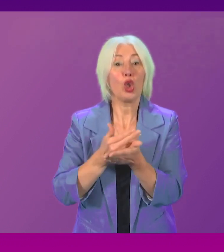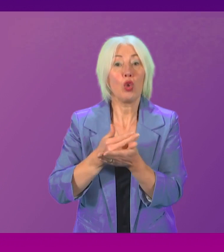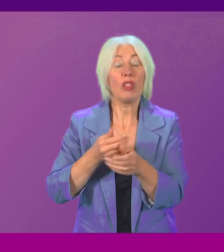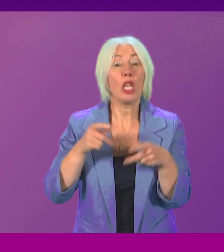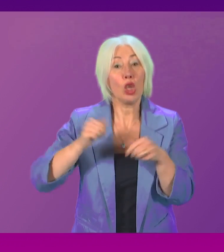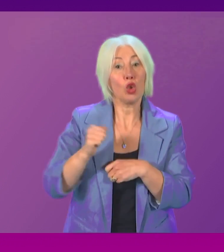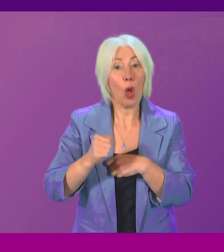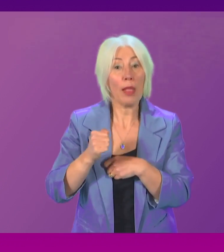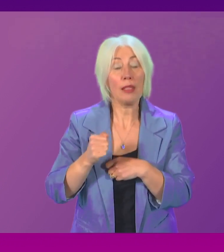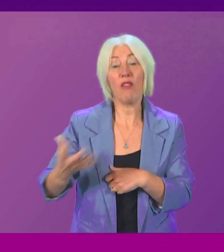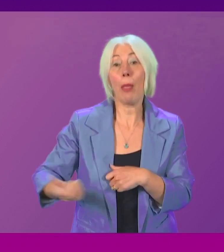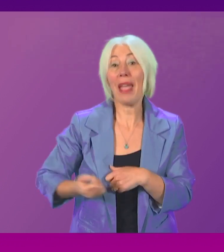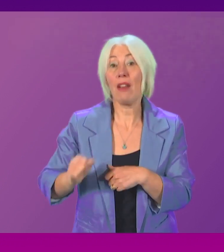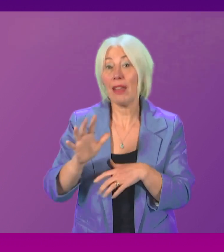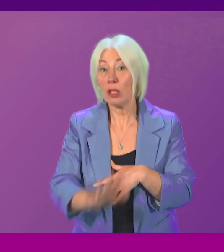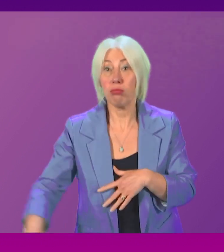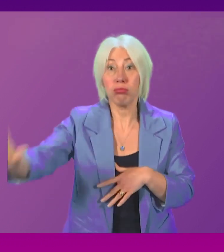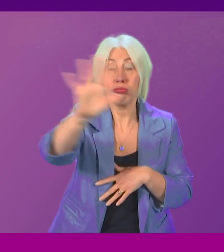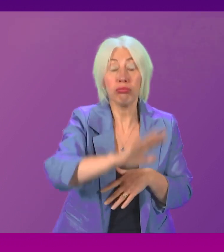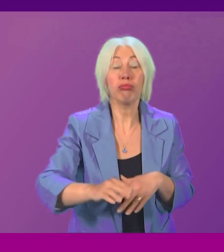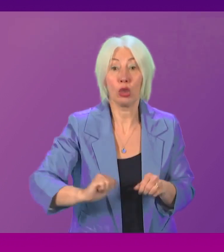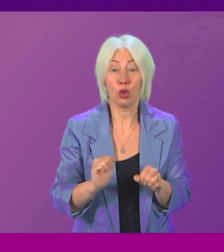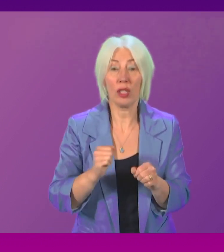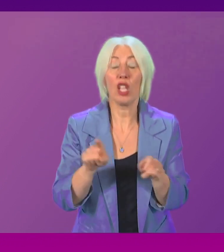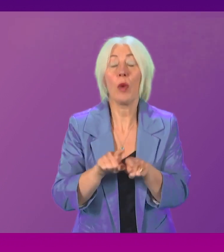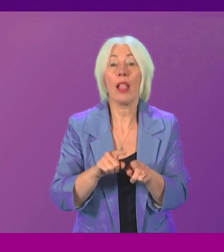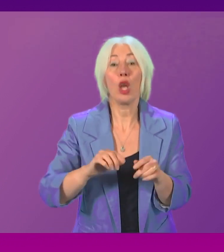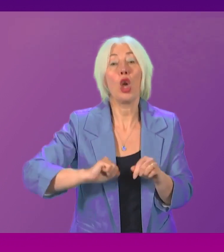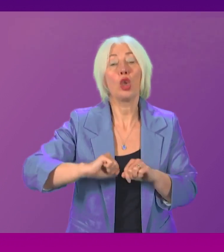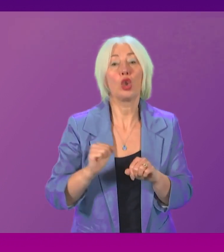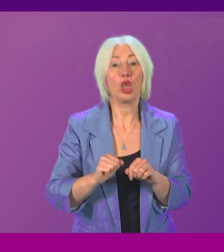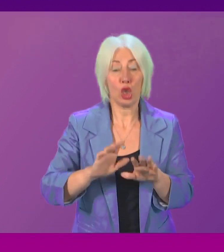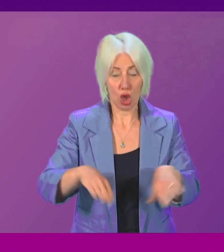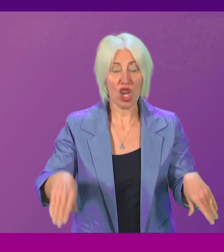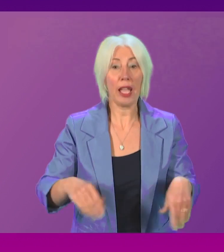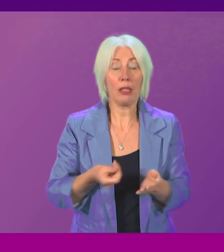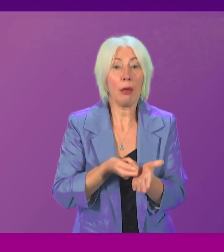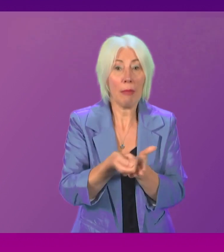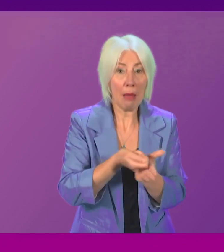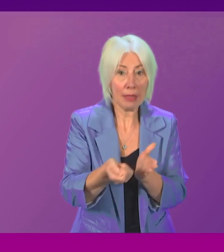child payment—to people across the country, and the Scottish National Investment Bank,